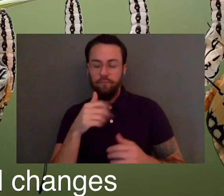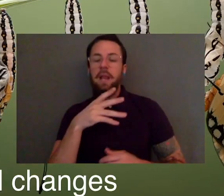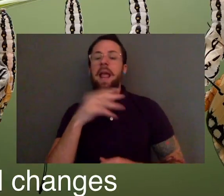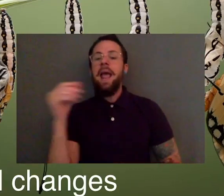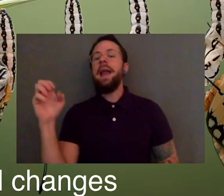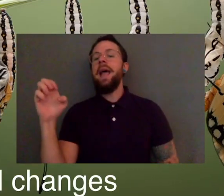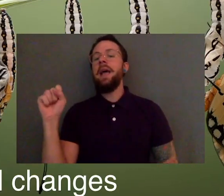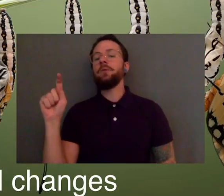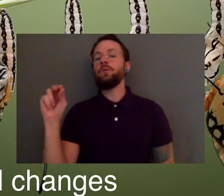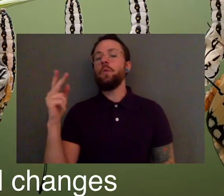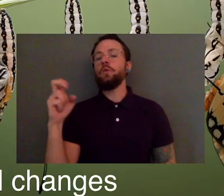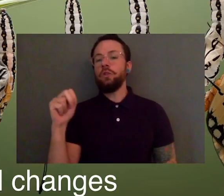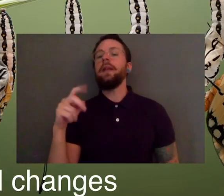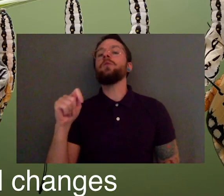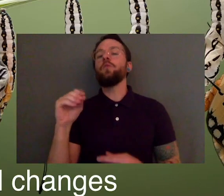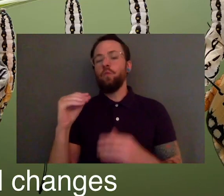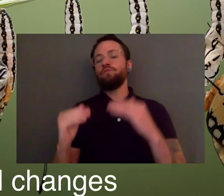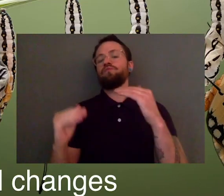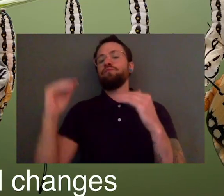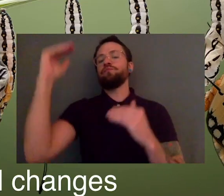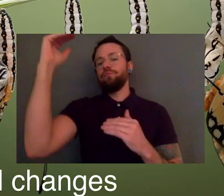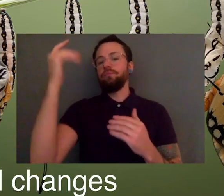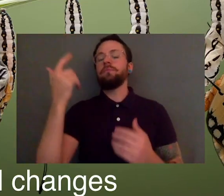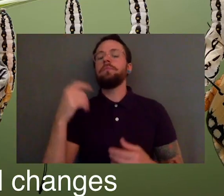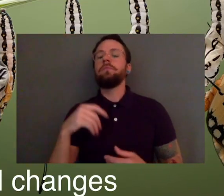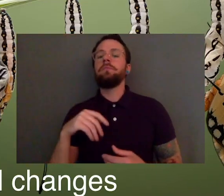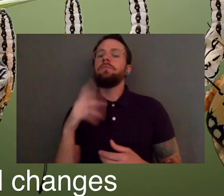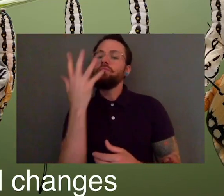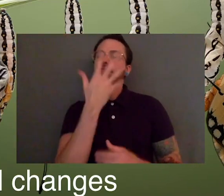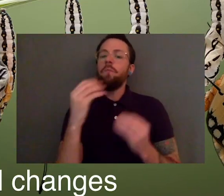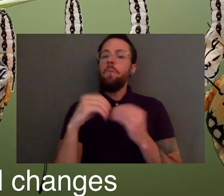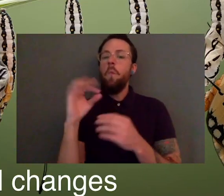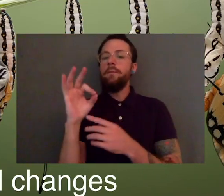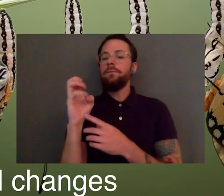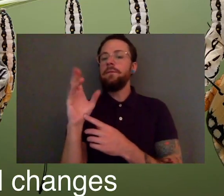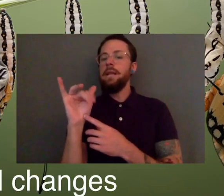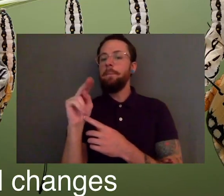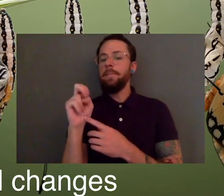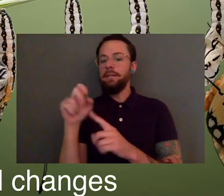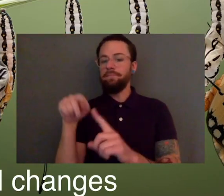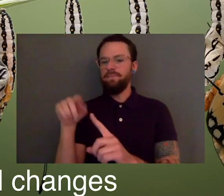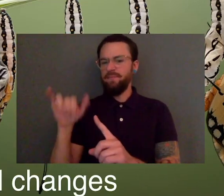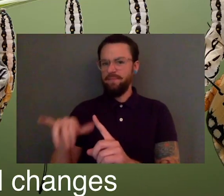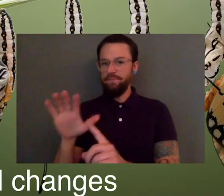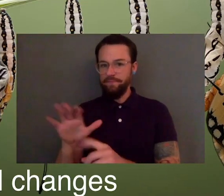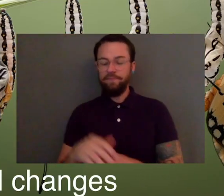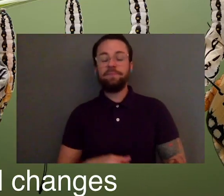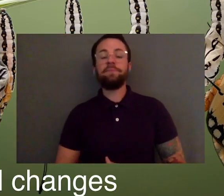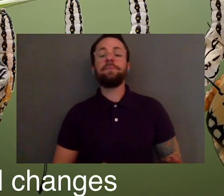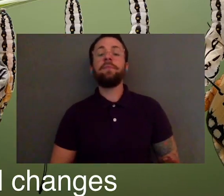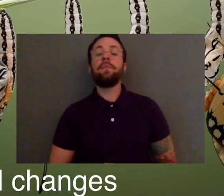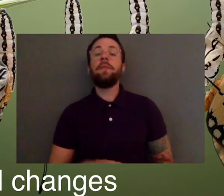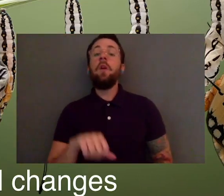where they would like to be. So the blocker would stop the testosterone from being produced by the body and then they